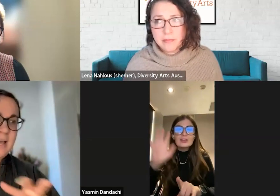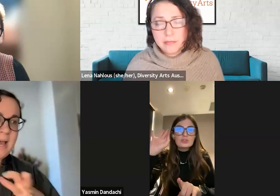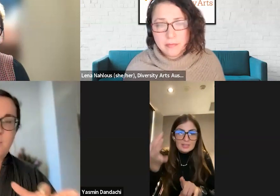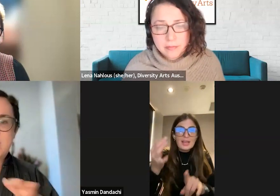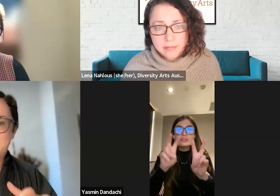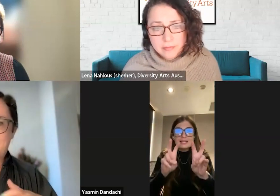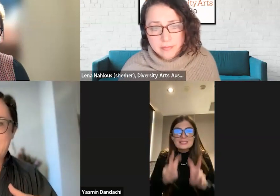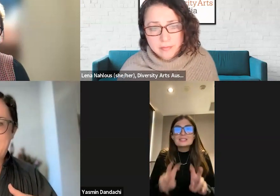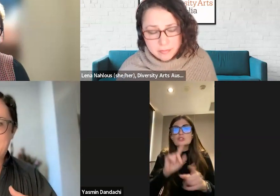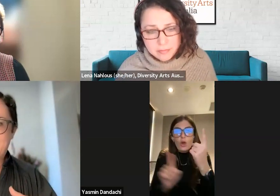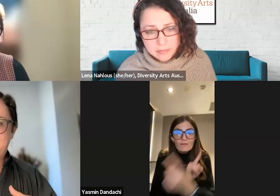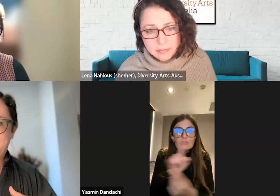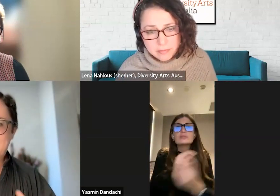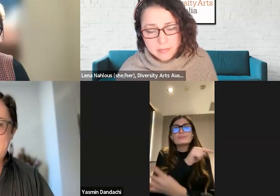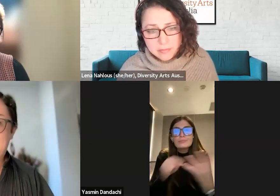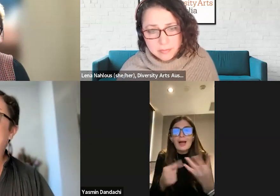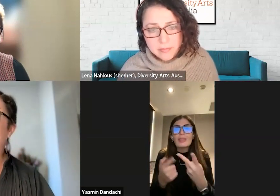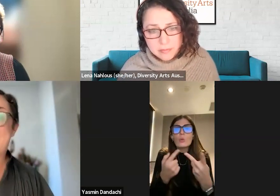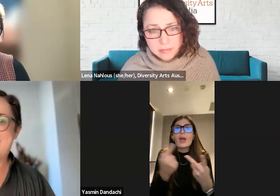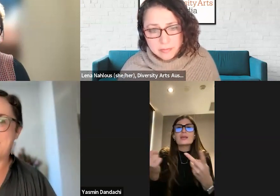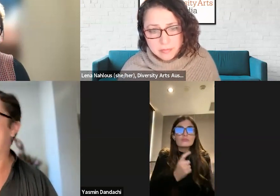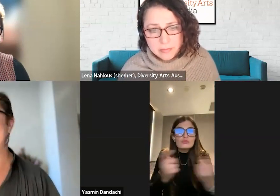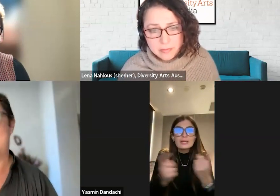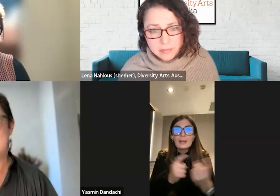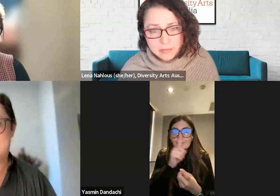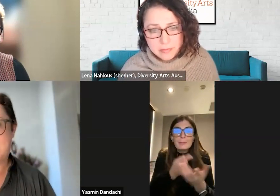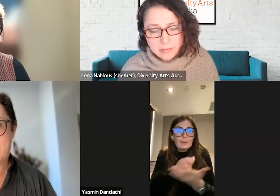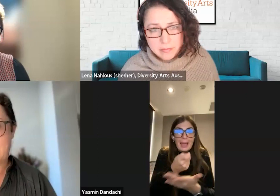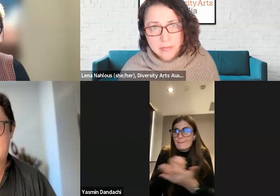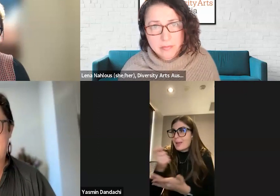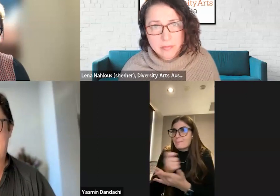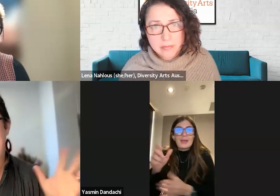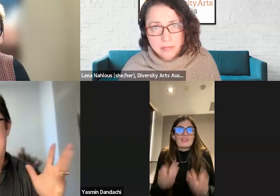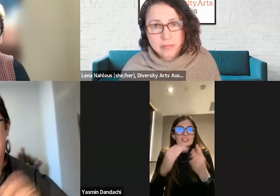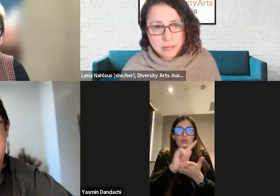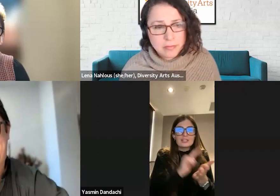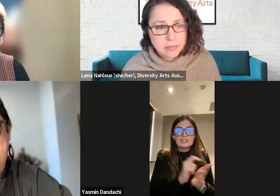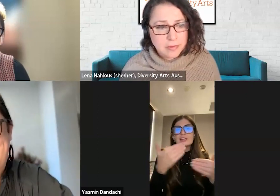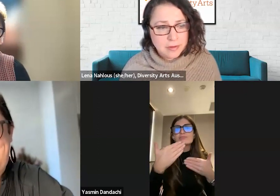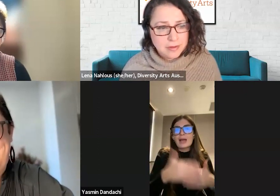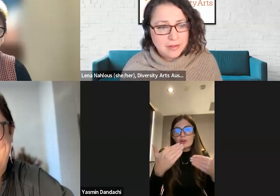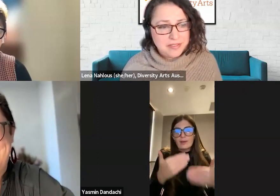other ways of bringing people in and pay them, then there's no legislative barrier at all.